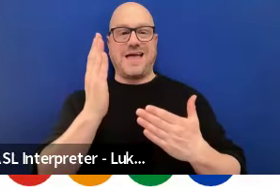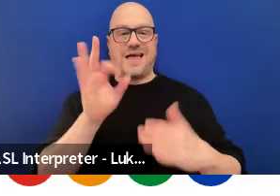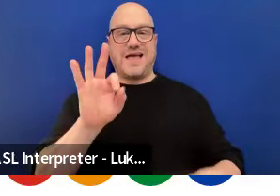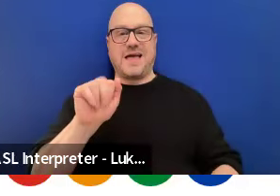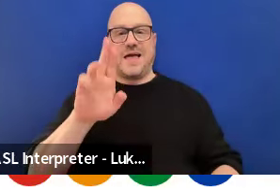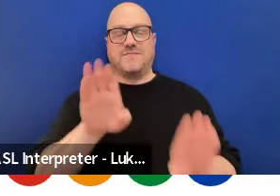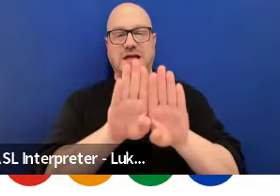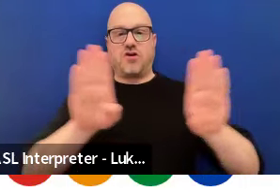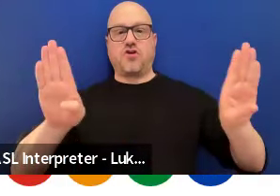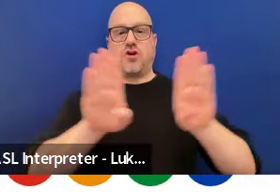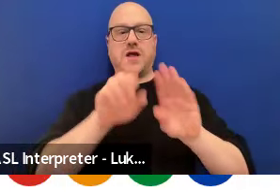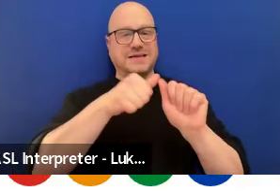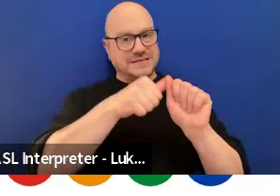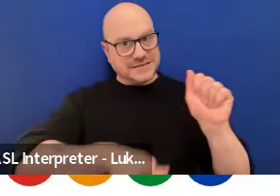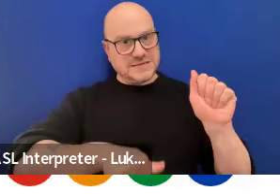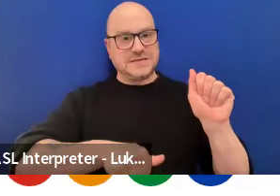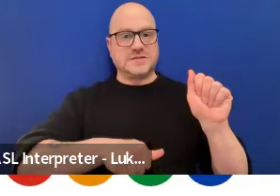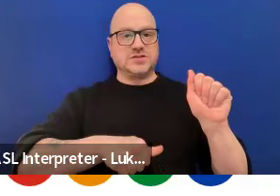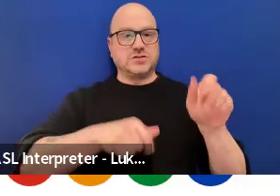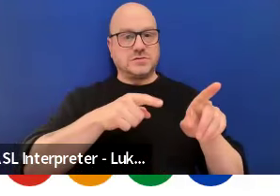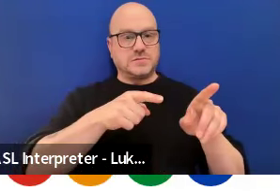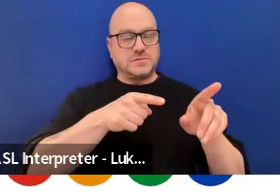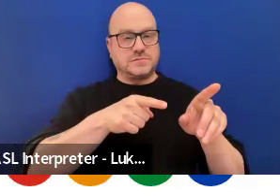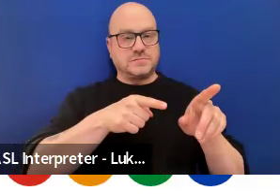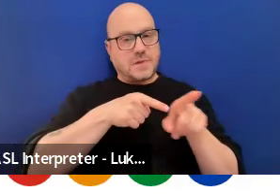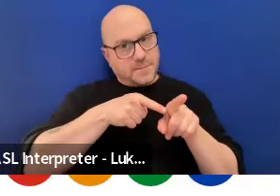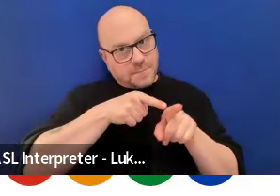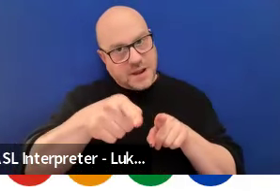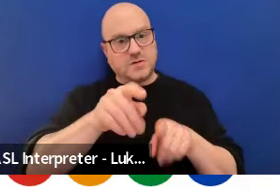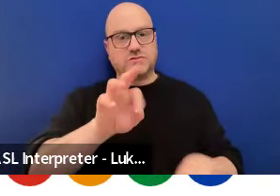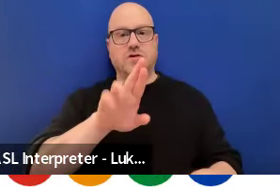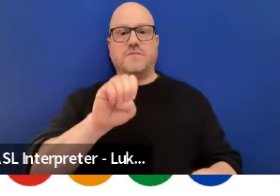WILL BE AT LEAST ONE ACCESSIBLE